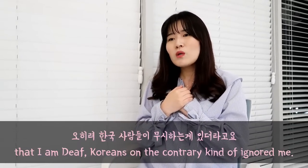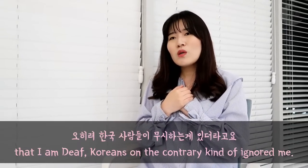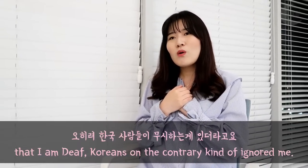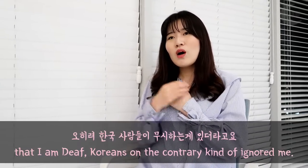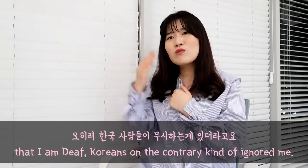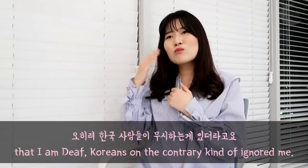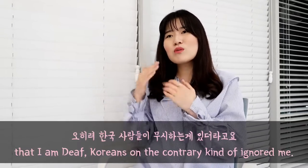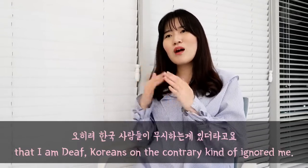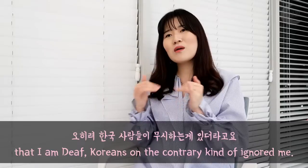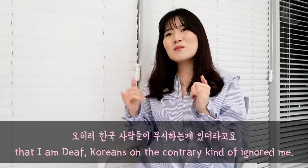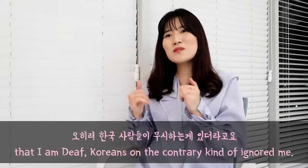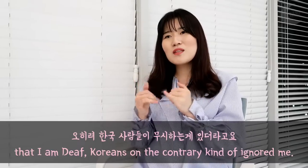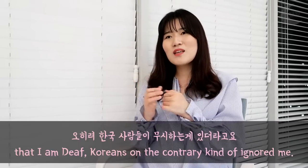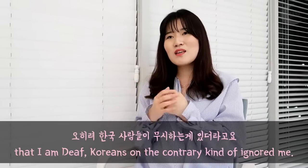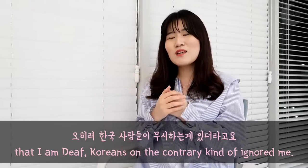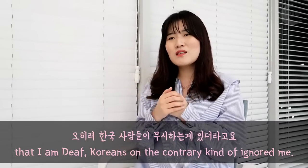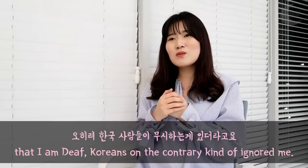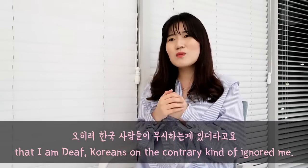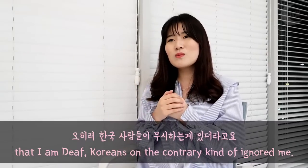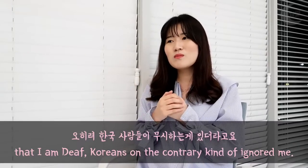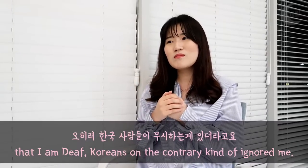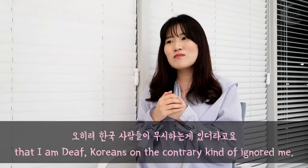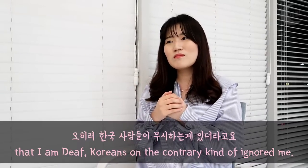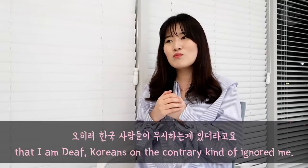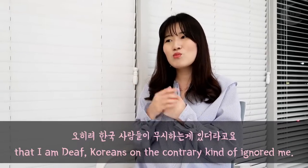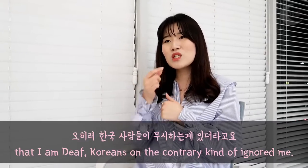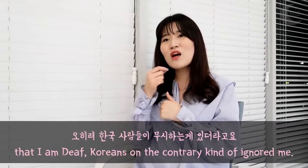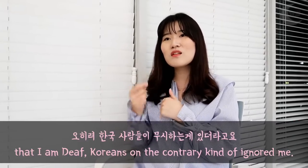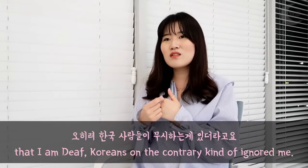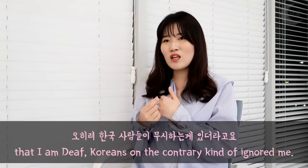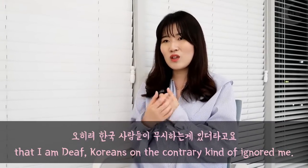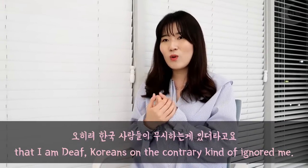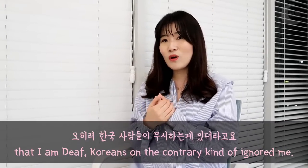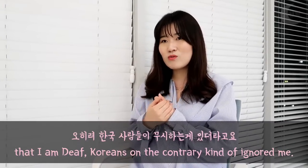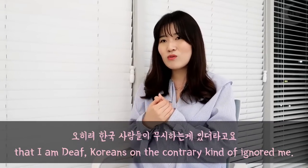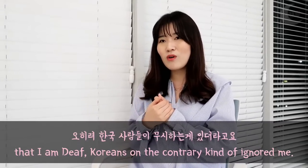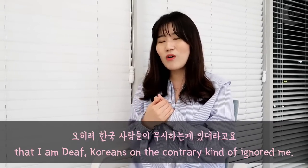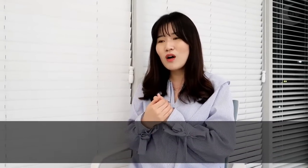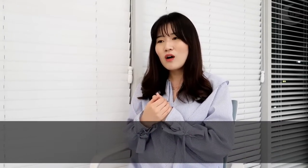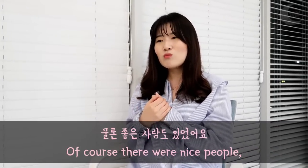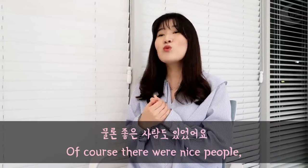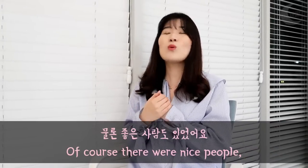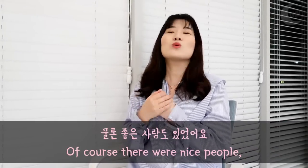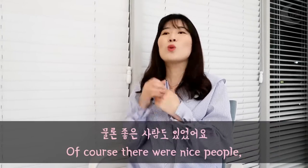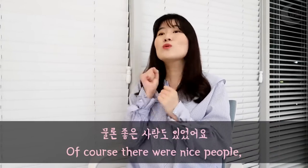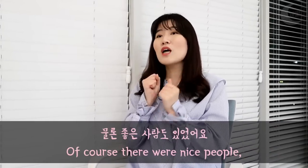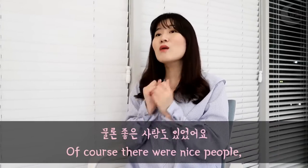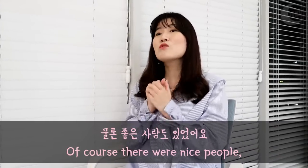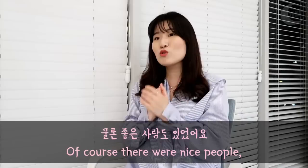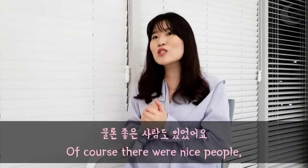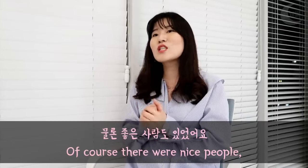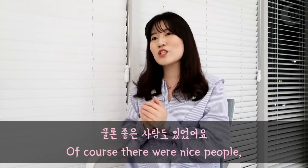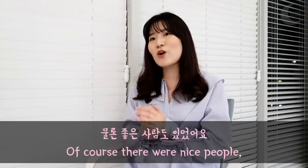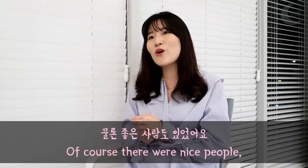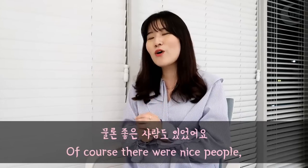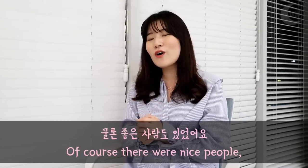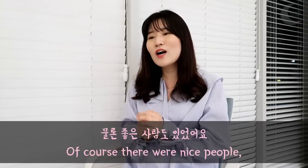that I am Deaf, Koreans on the contrary kind of ignored me. Of course there were nice people,